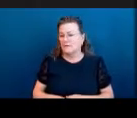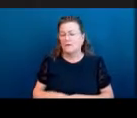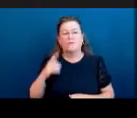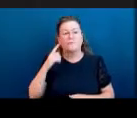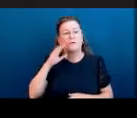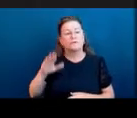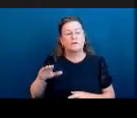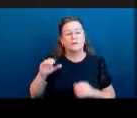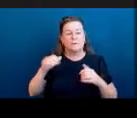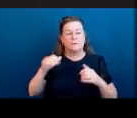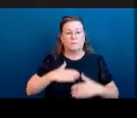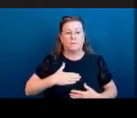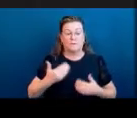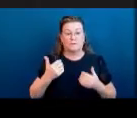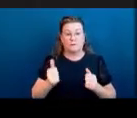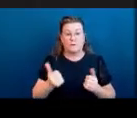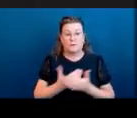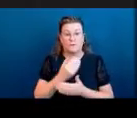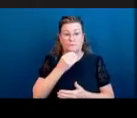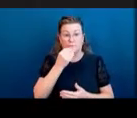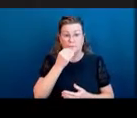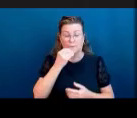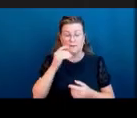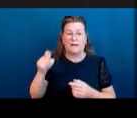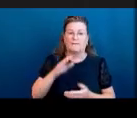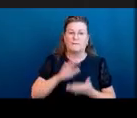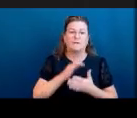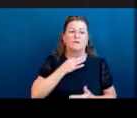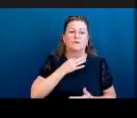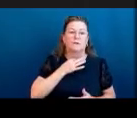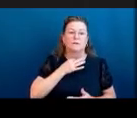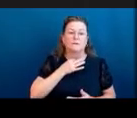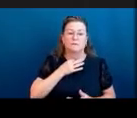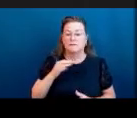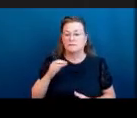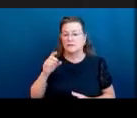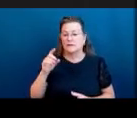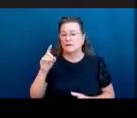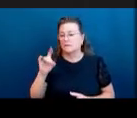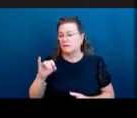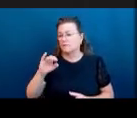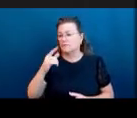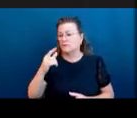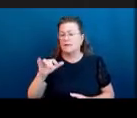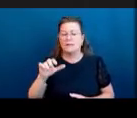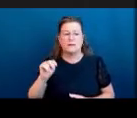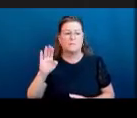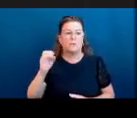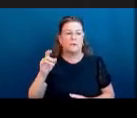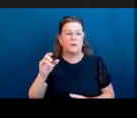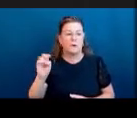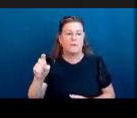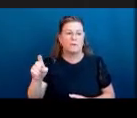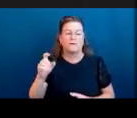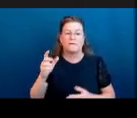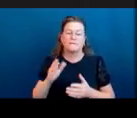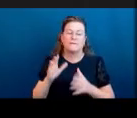new food, they have to be curious. Dr Jillian Bordeaux is fantastic if you also haven't seen she did an episode recently